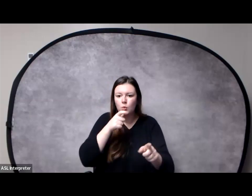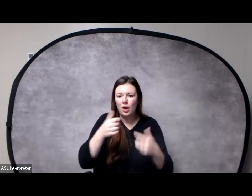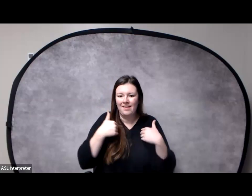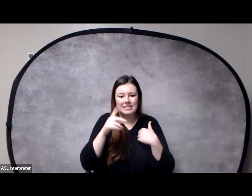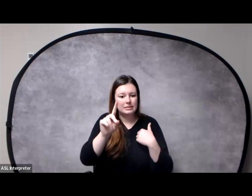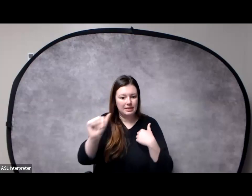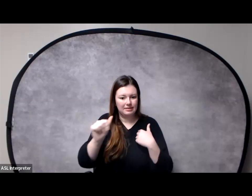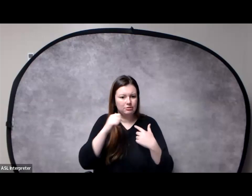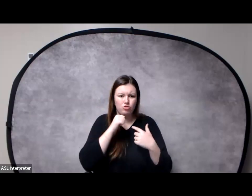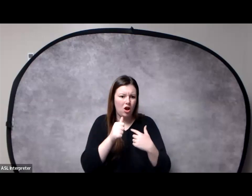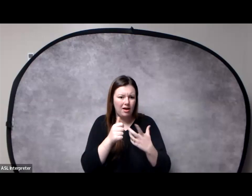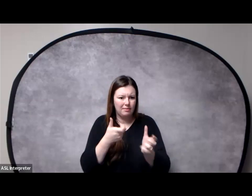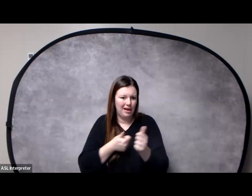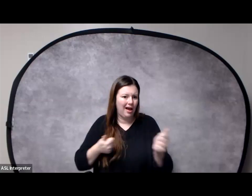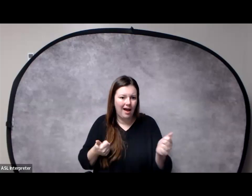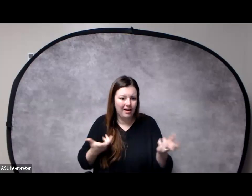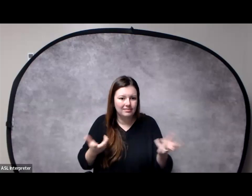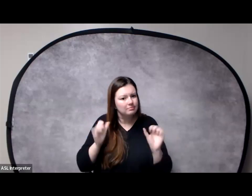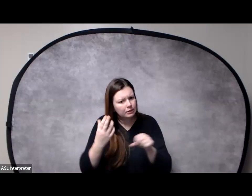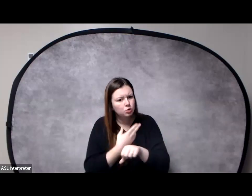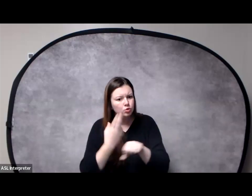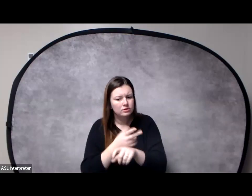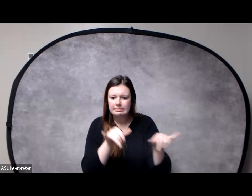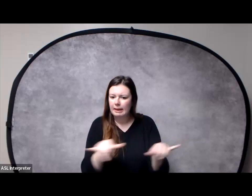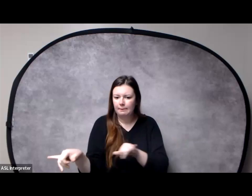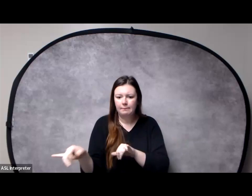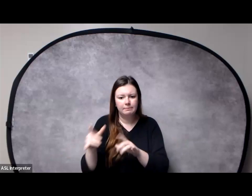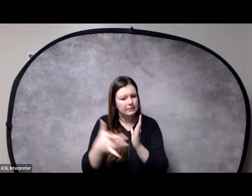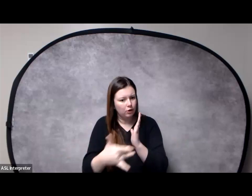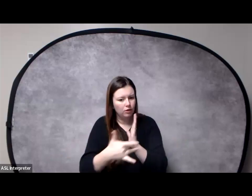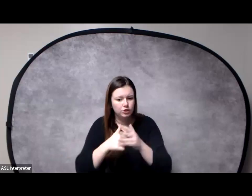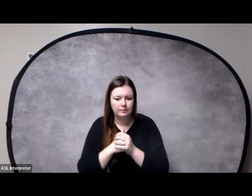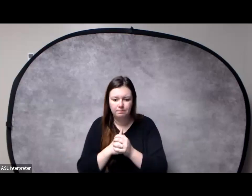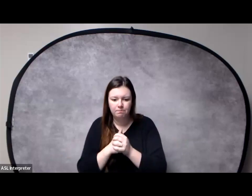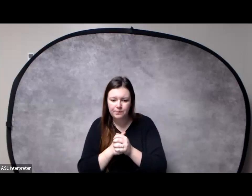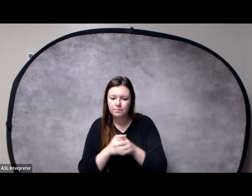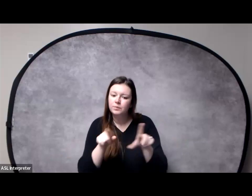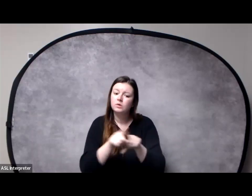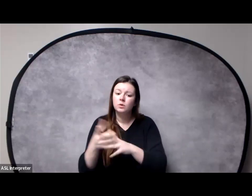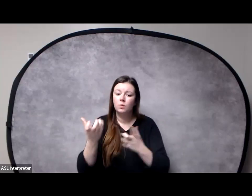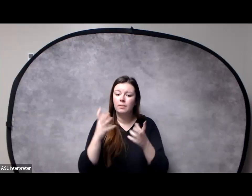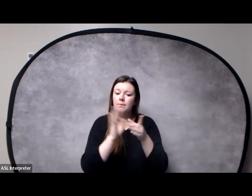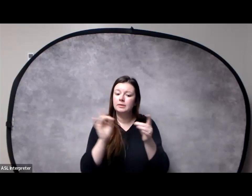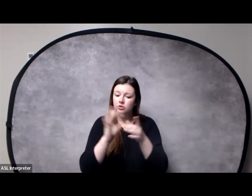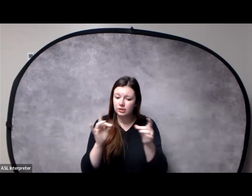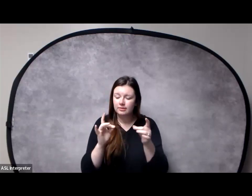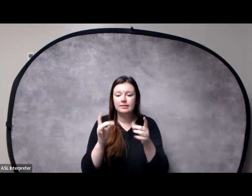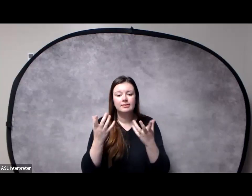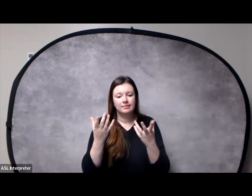Another aspect I want to mention is obviously things like telehealth and basically talking to